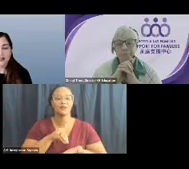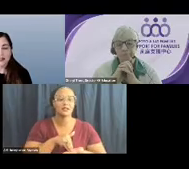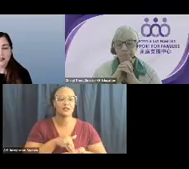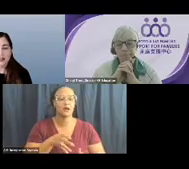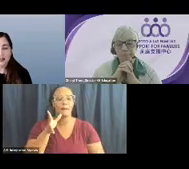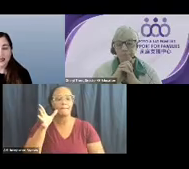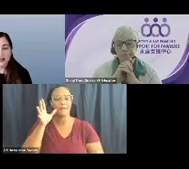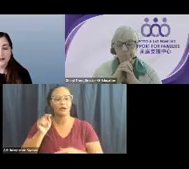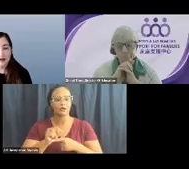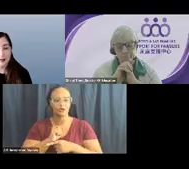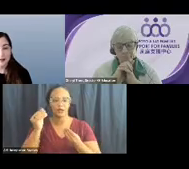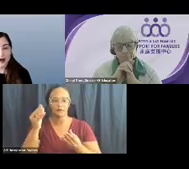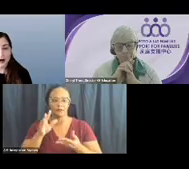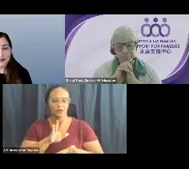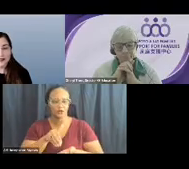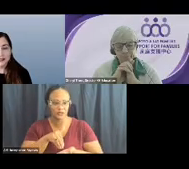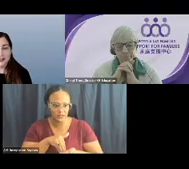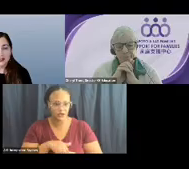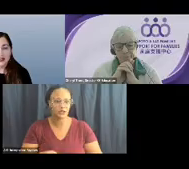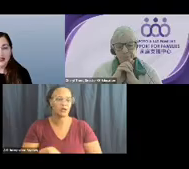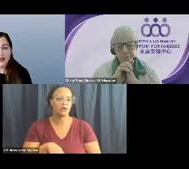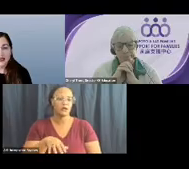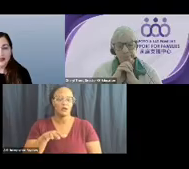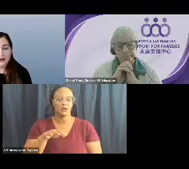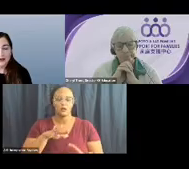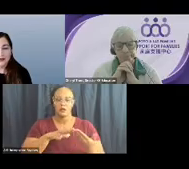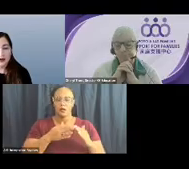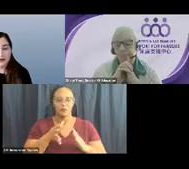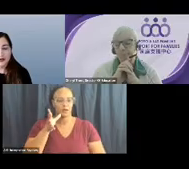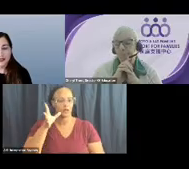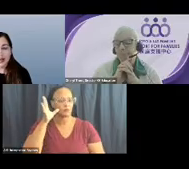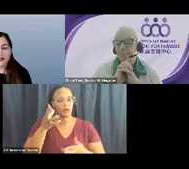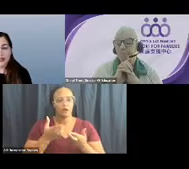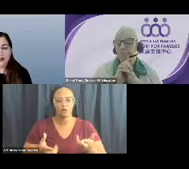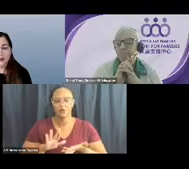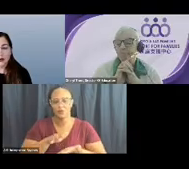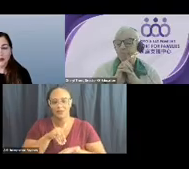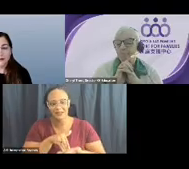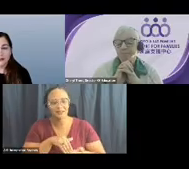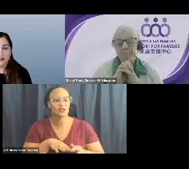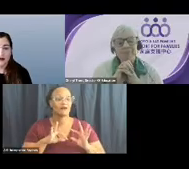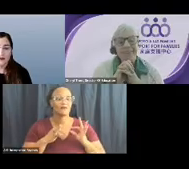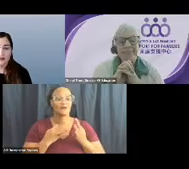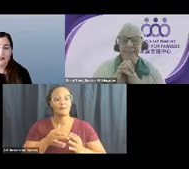resource center and family empowerment center and also community navigator program for San